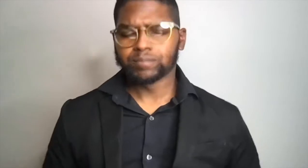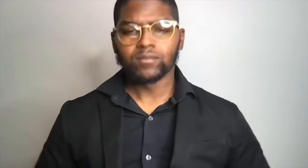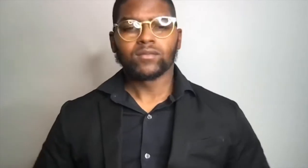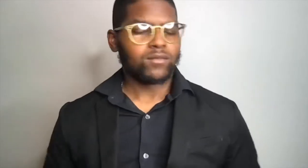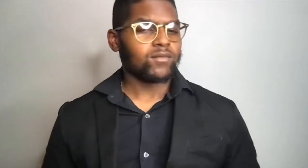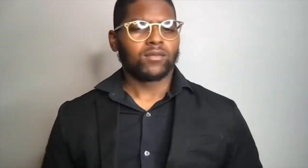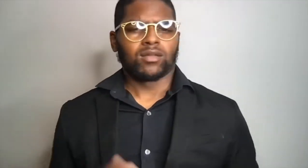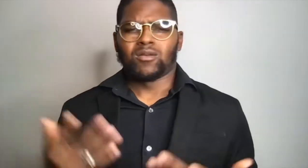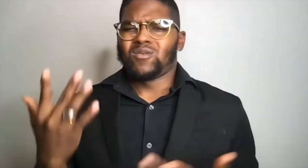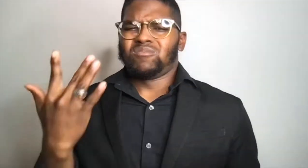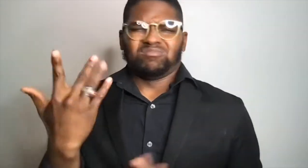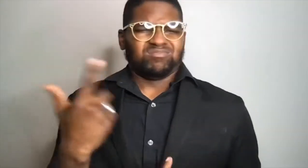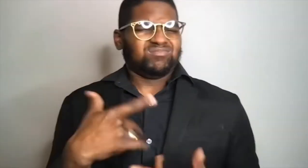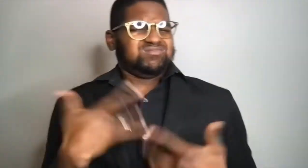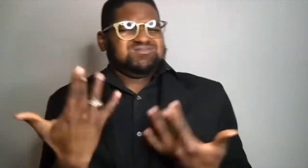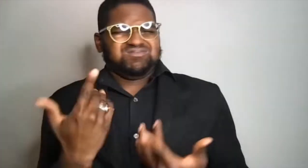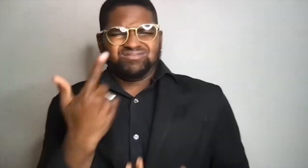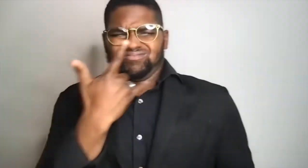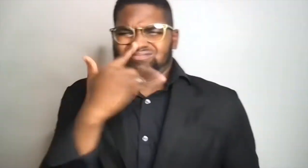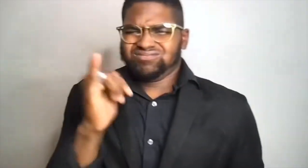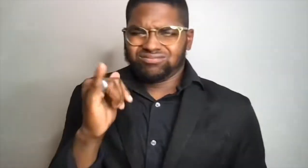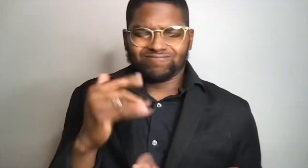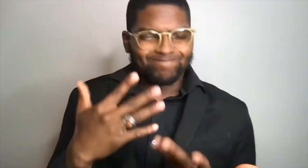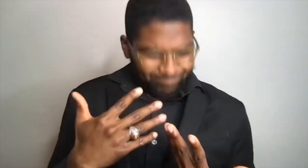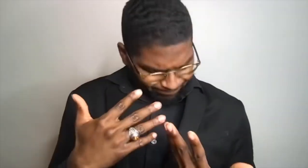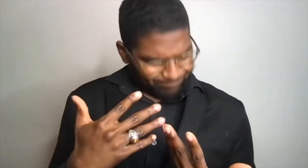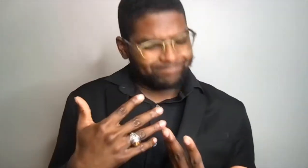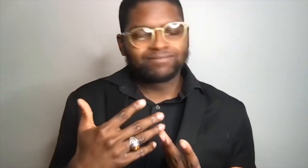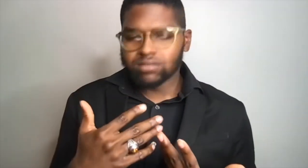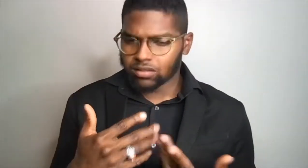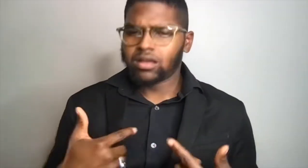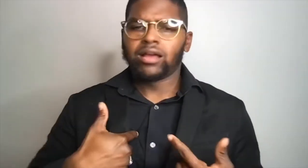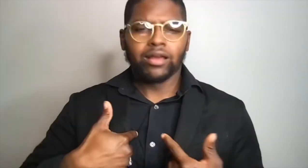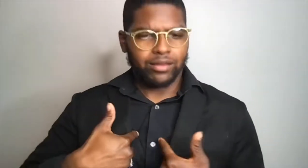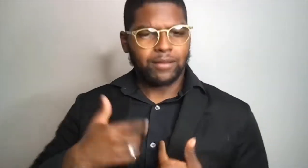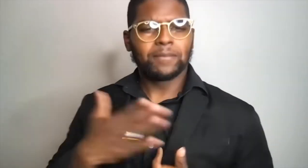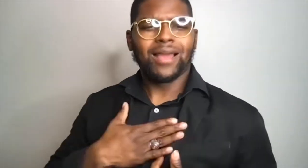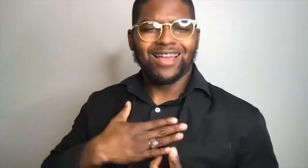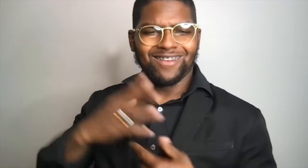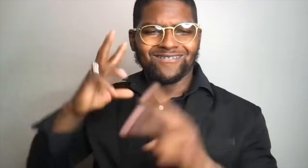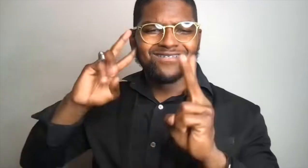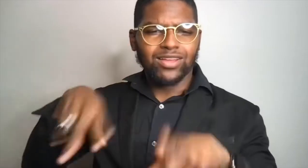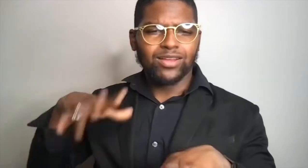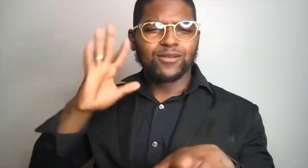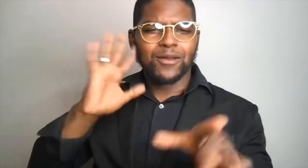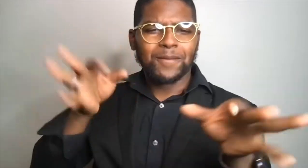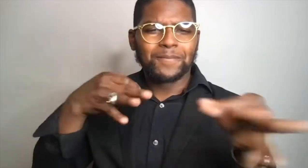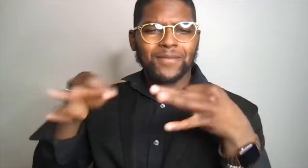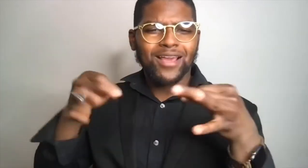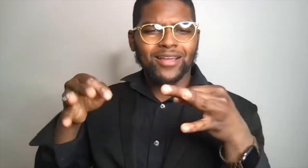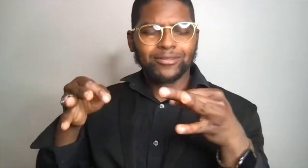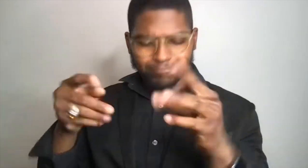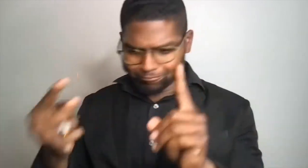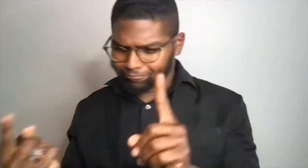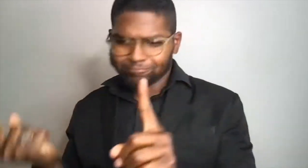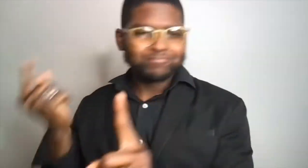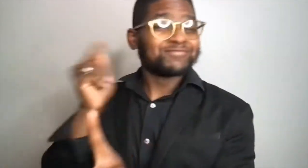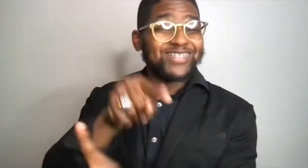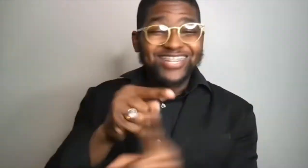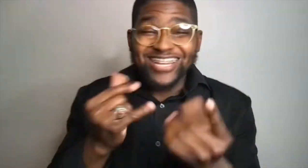You may have questions about what those roles look like, which my Vice President will explain shortly.